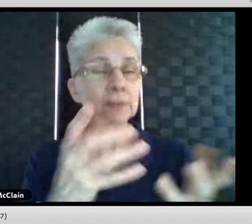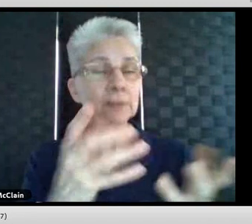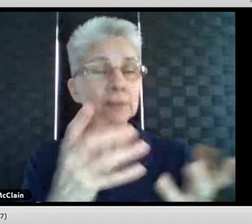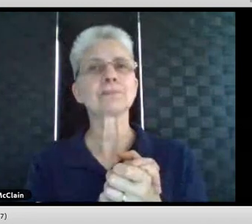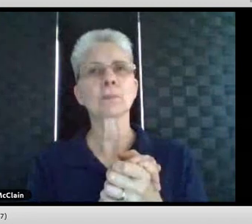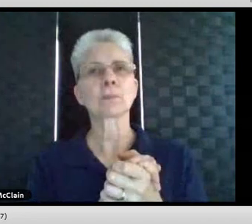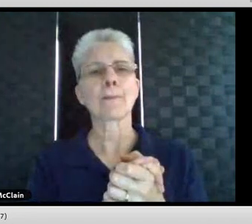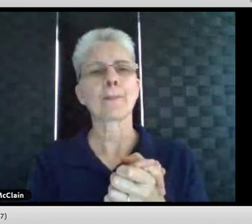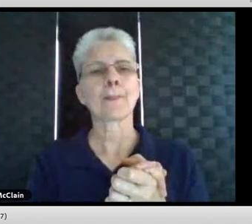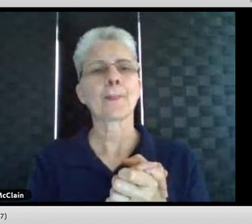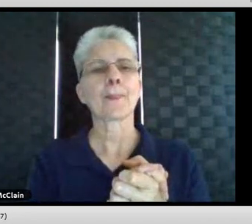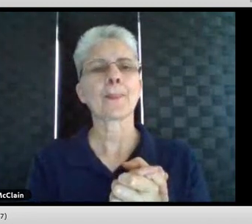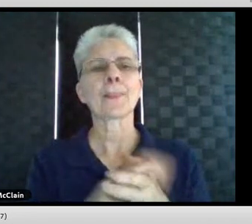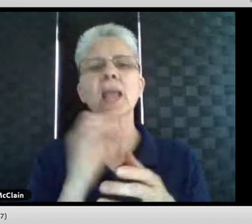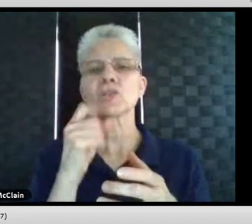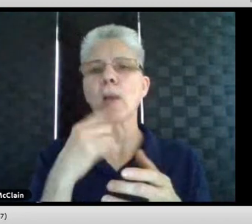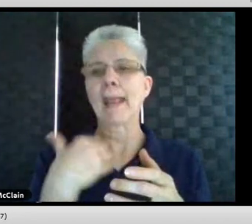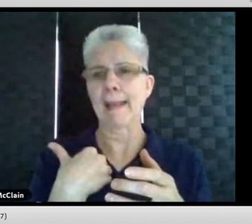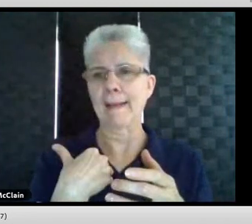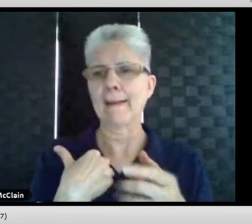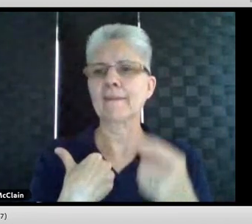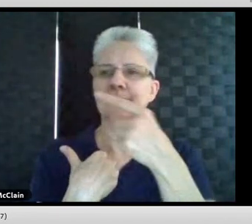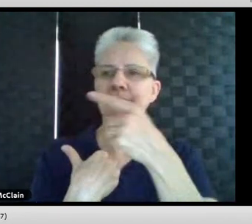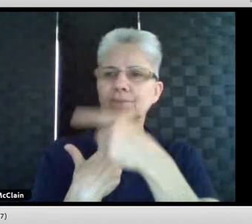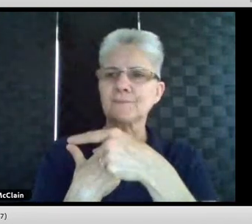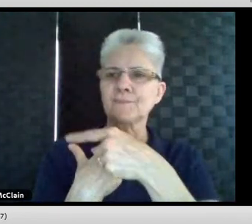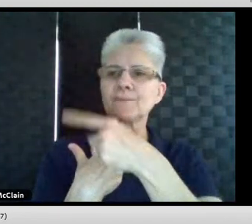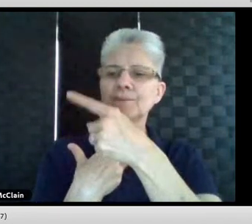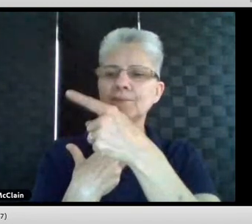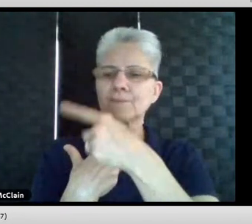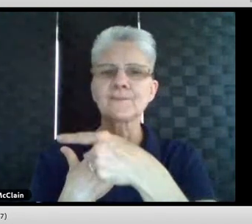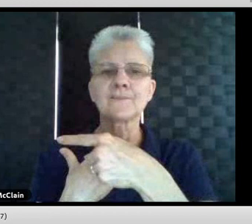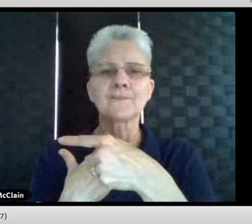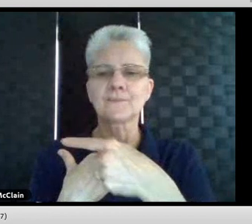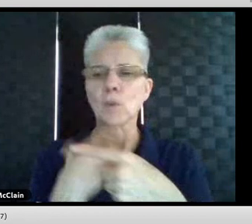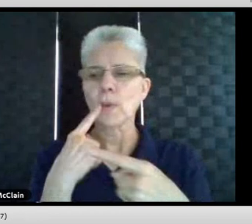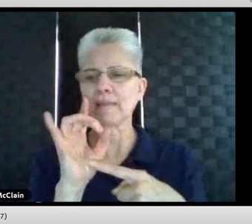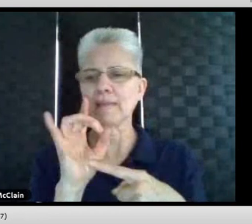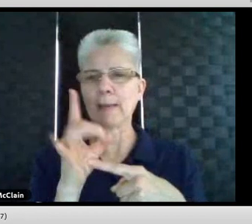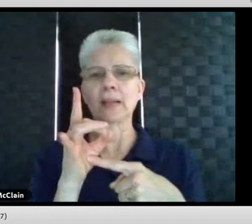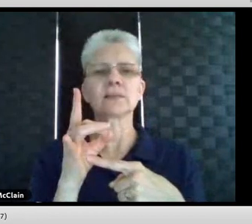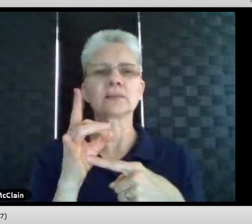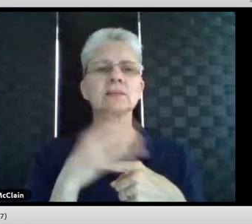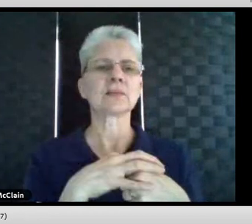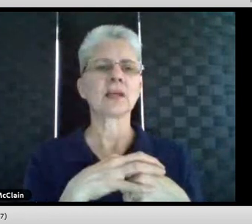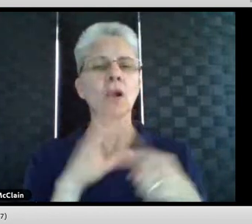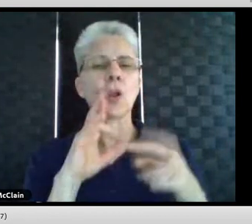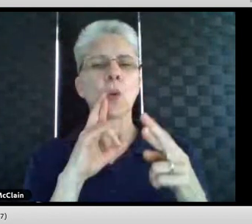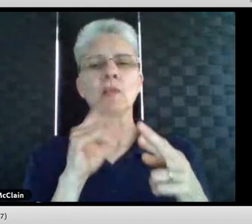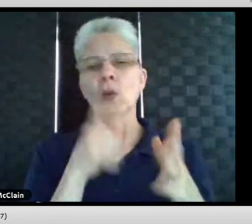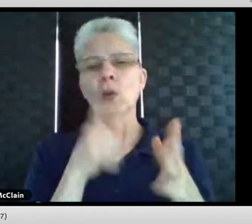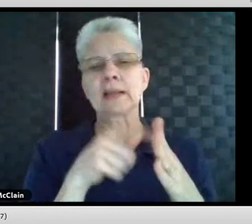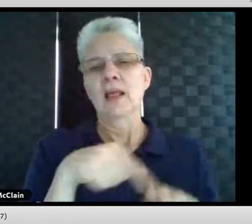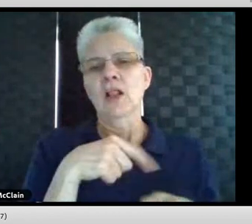Okay, so I've got a -- We've only got about 8 minutes, and hopefully it won't take us that long to do this,